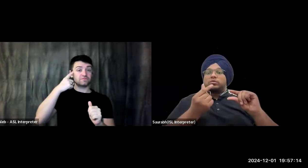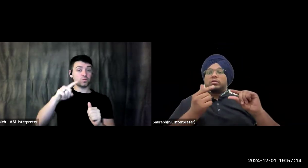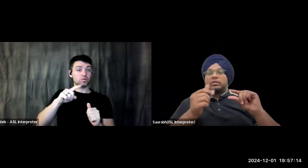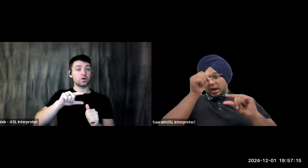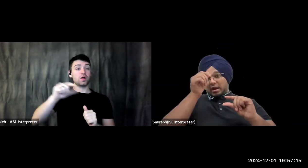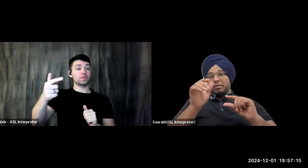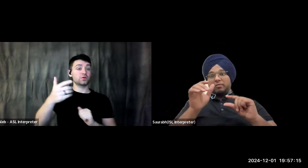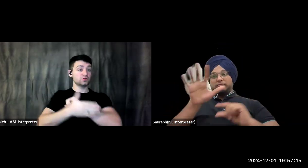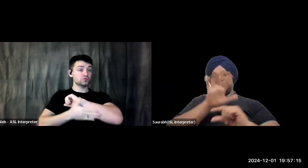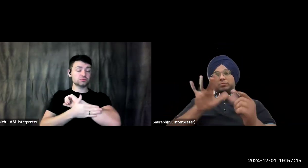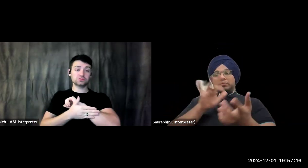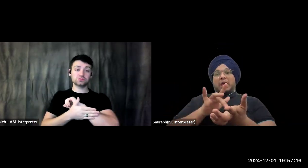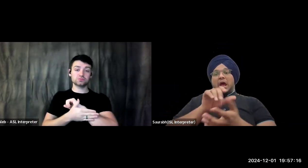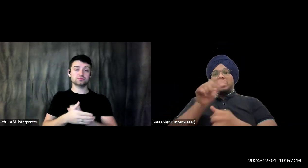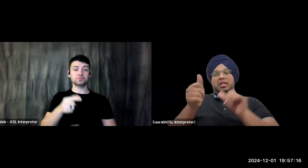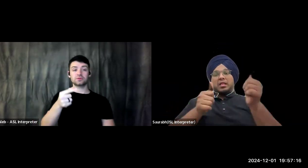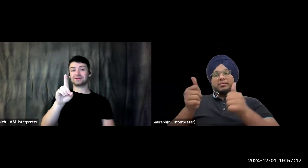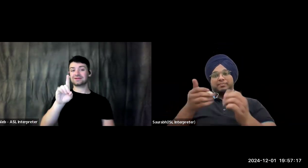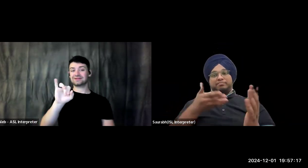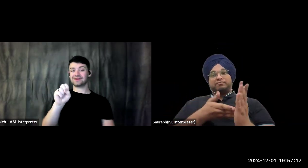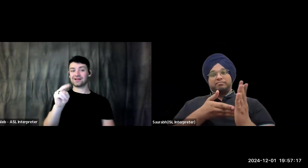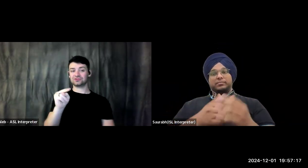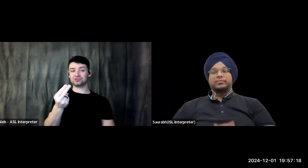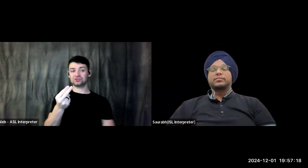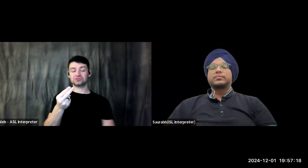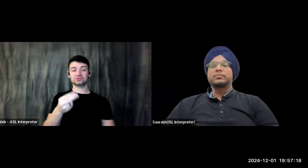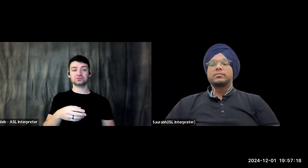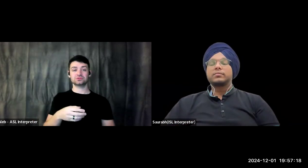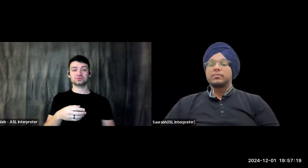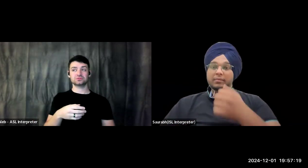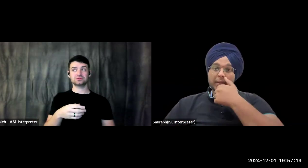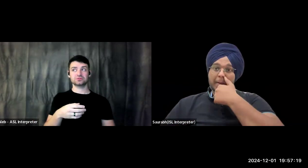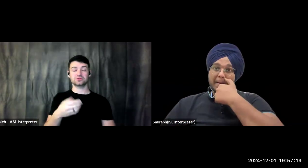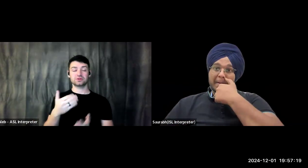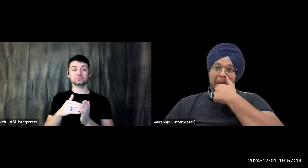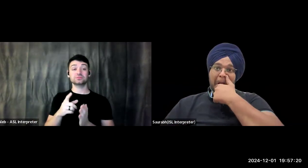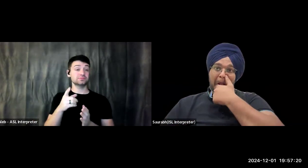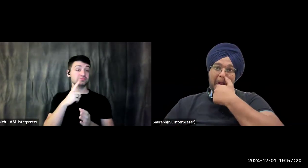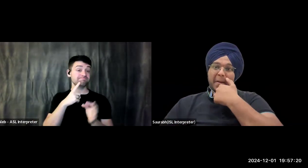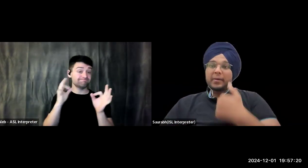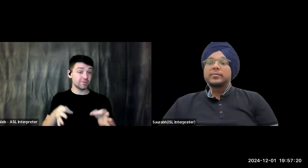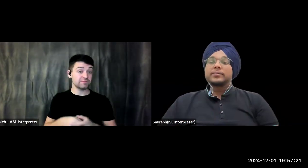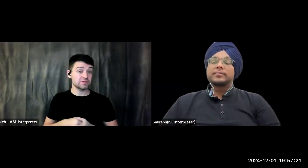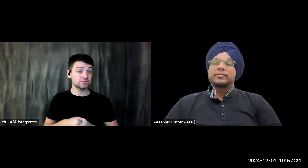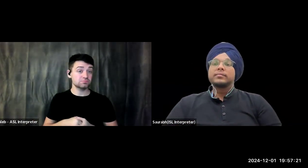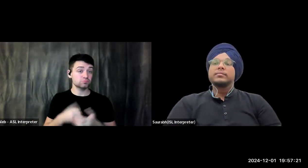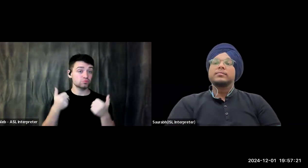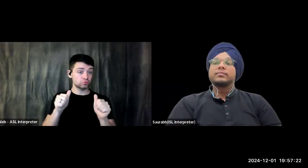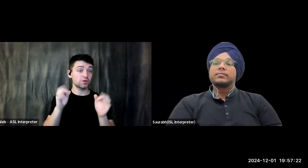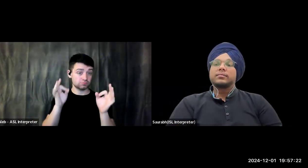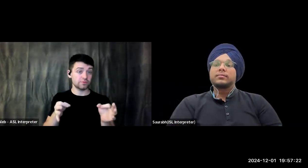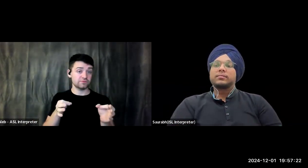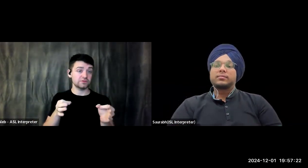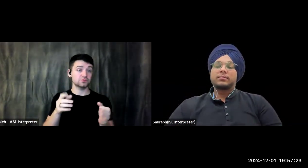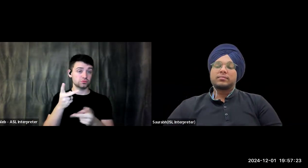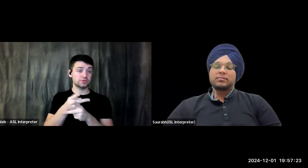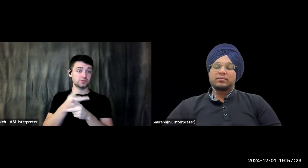[Dinesh speaking] Definitely.